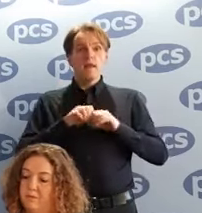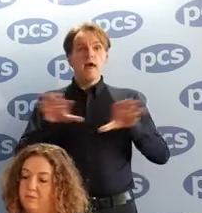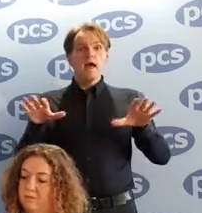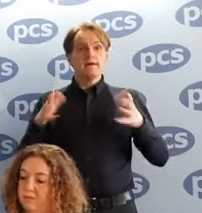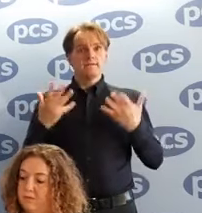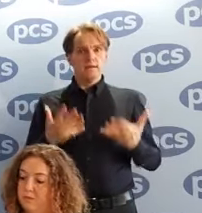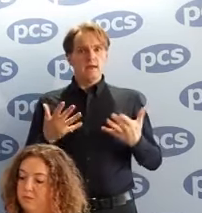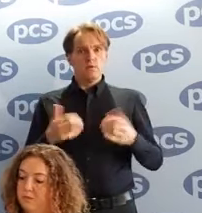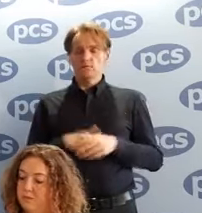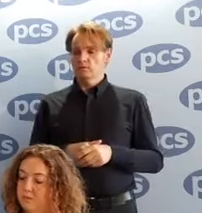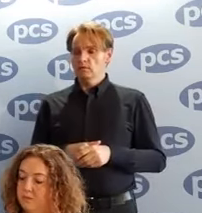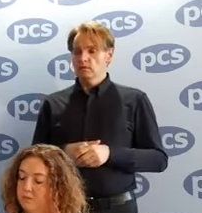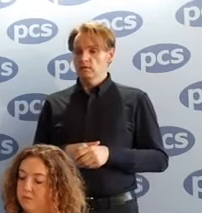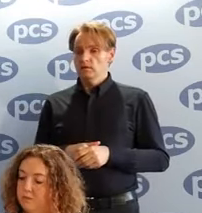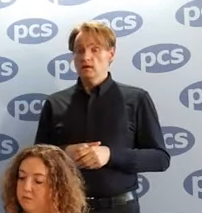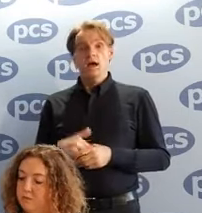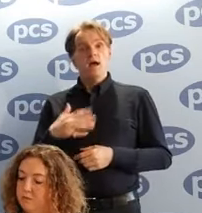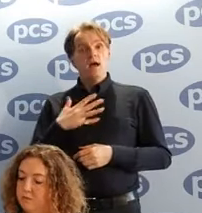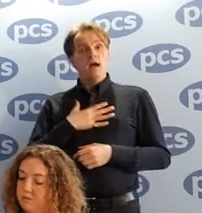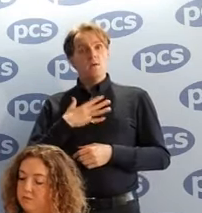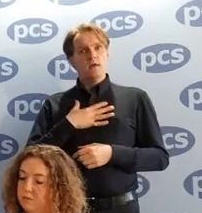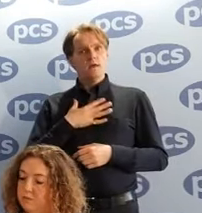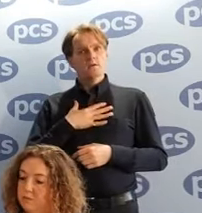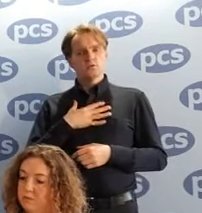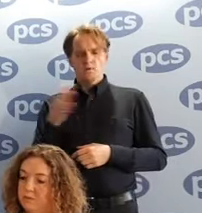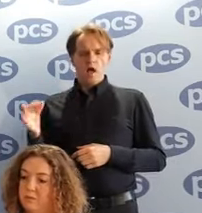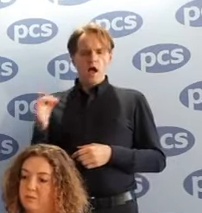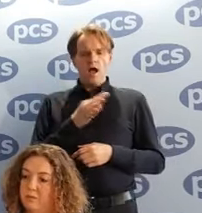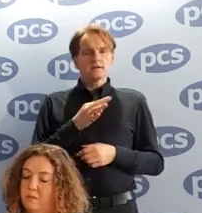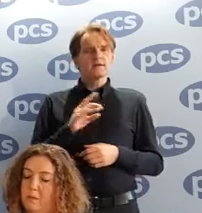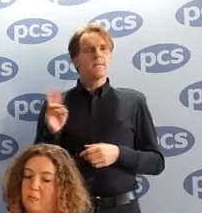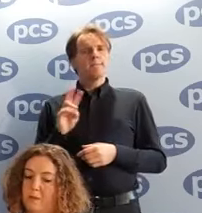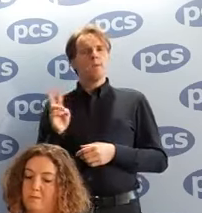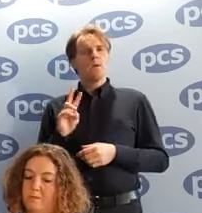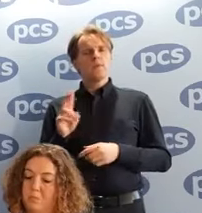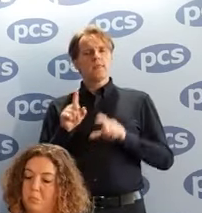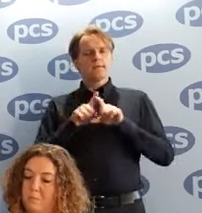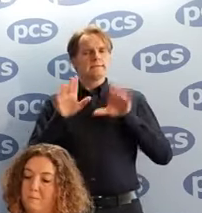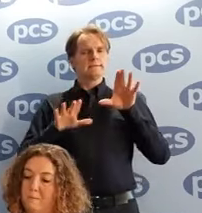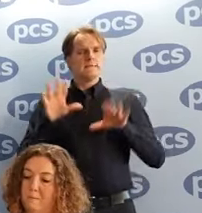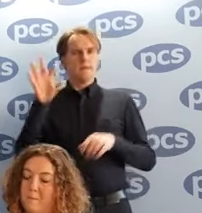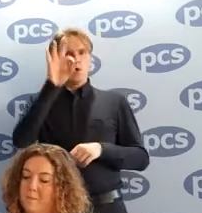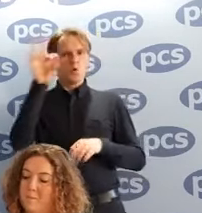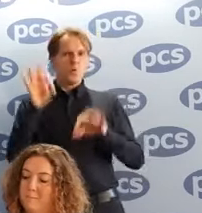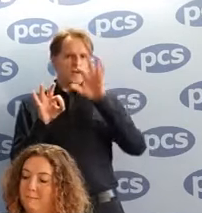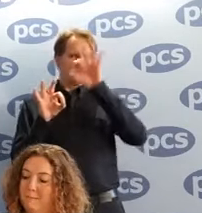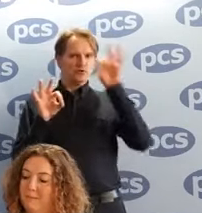take the opportunity to ask Fran and Mark a similar question, our union's